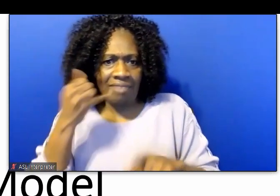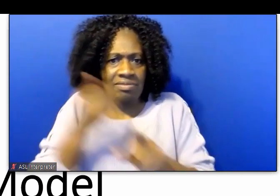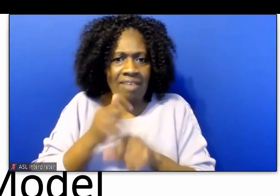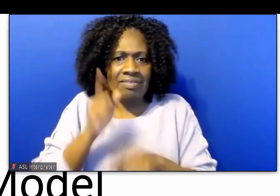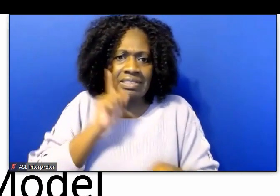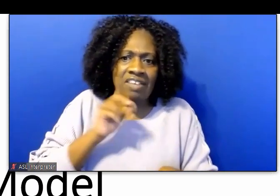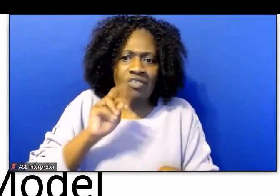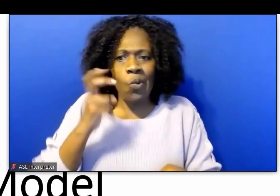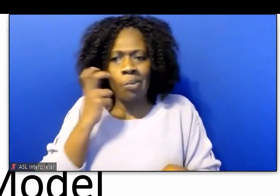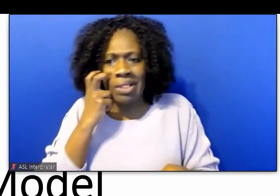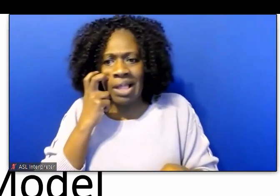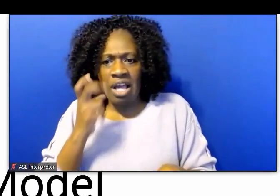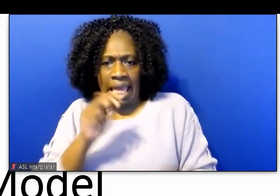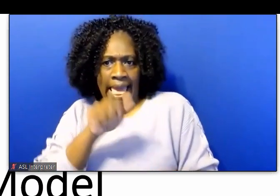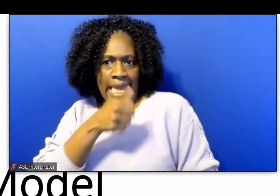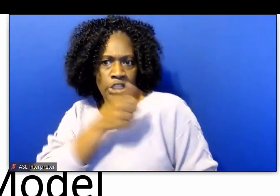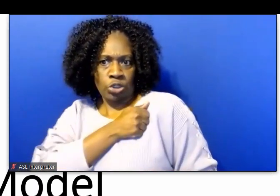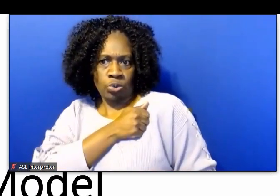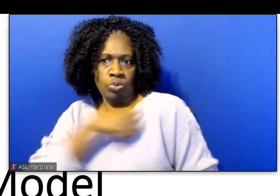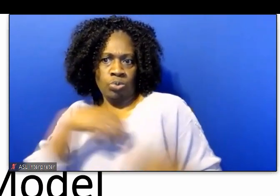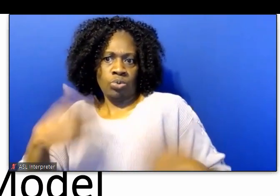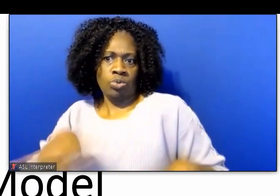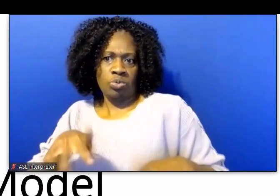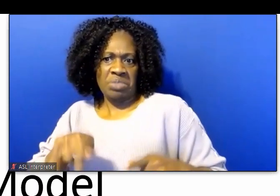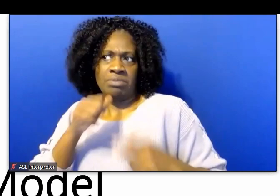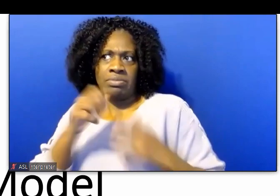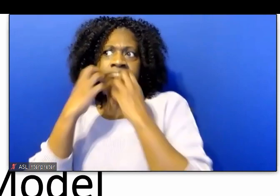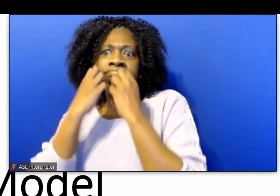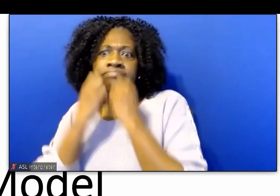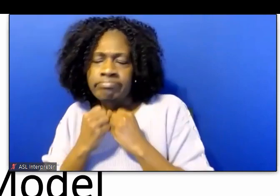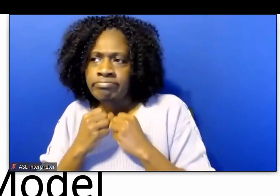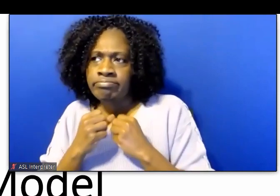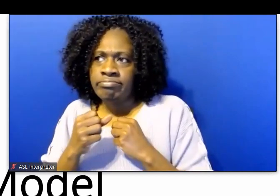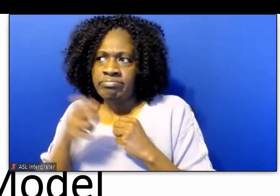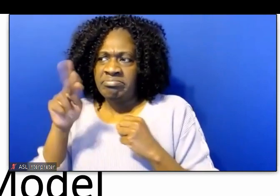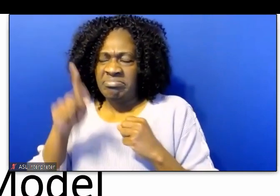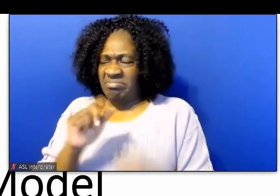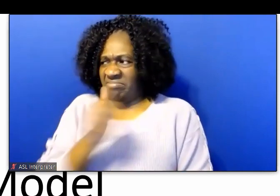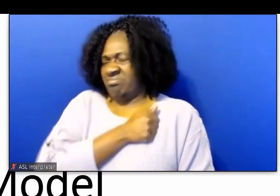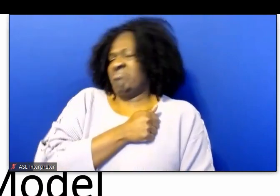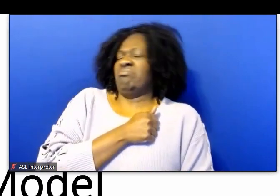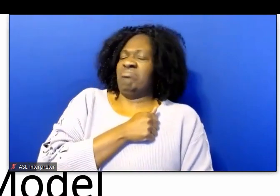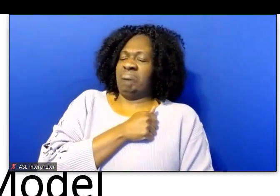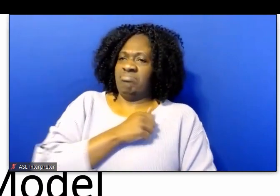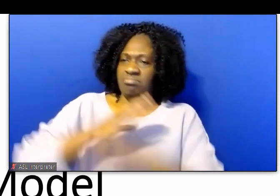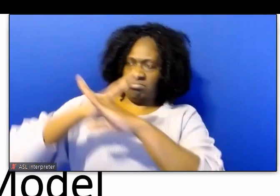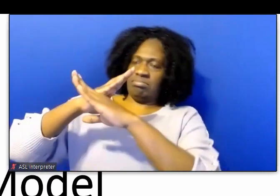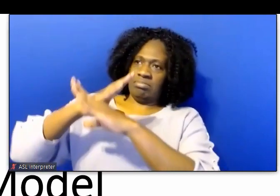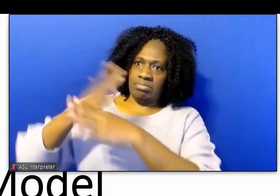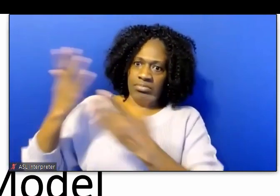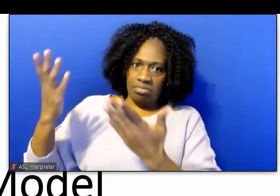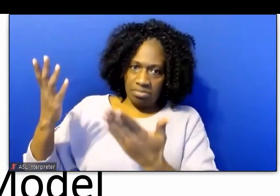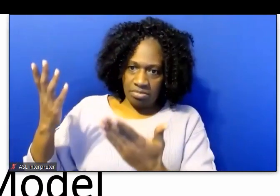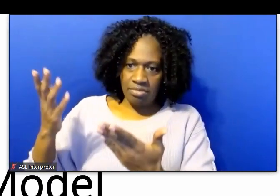Attitudinal. People not valuing this. People encountering attitude barriers, etc.